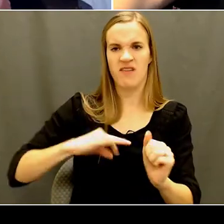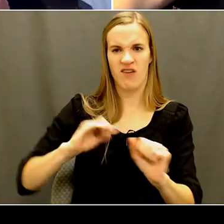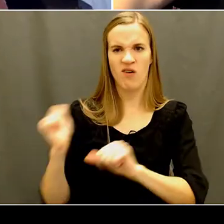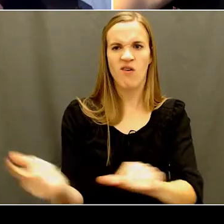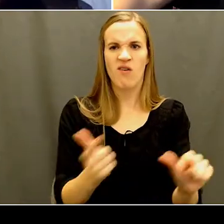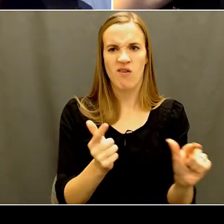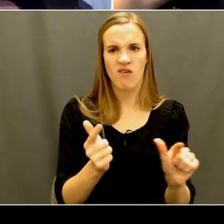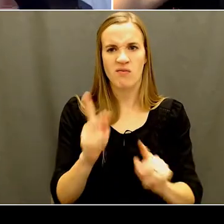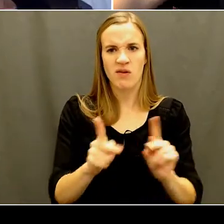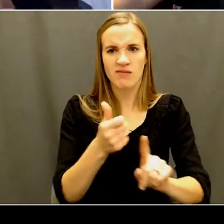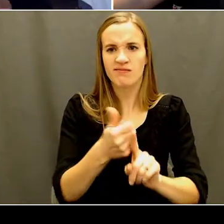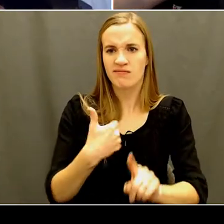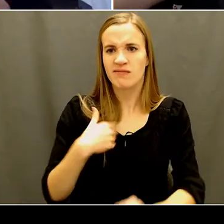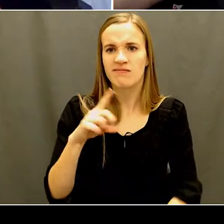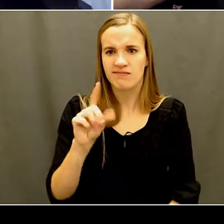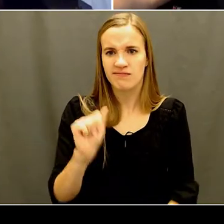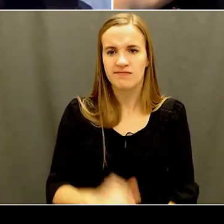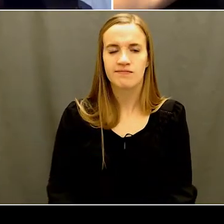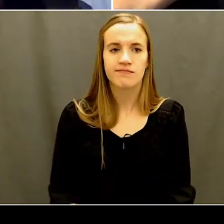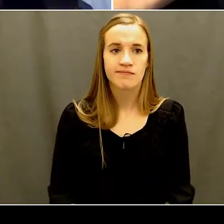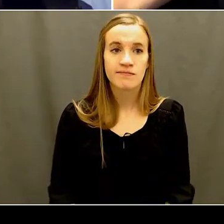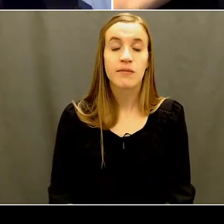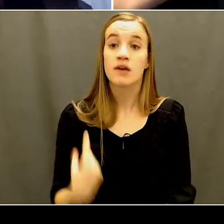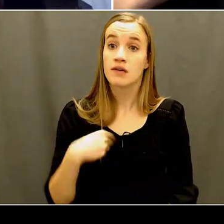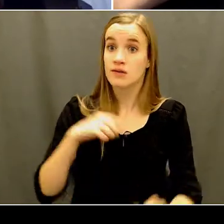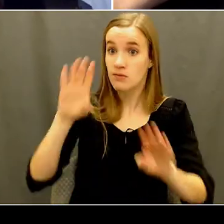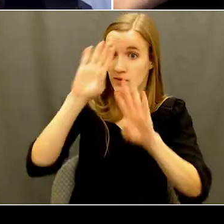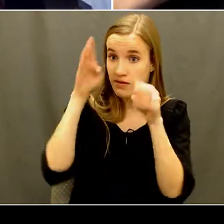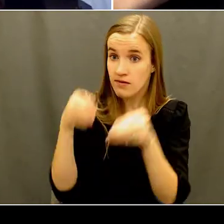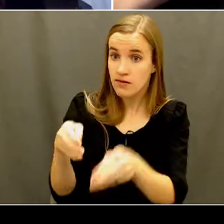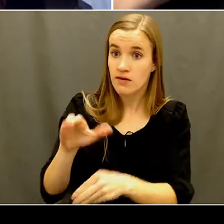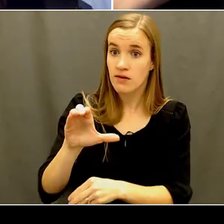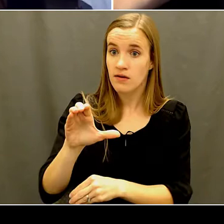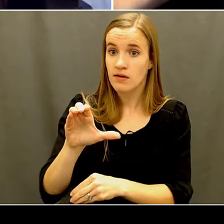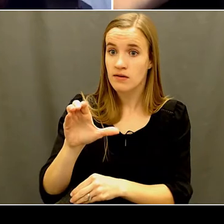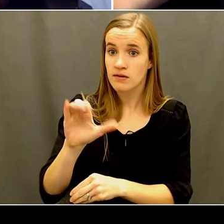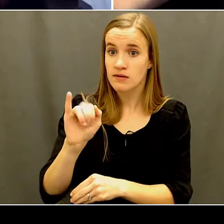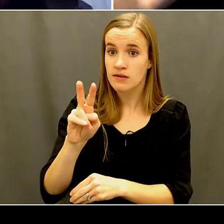that is so important is that we actually we focus on civil rights. We are not a